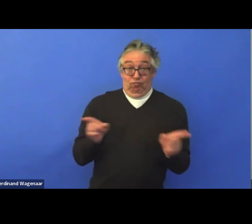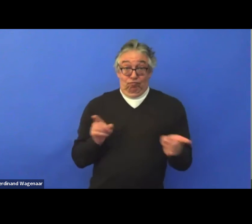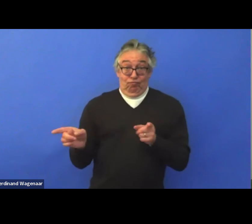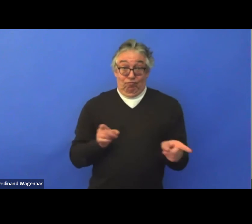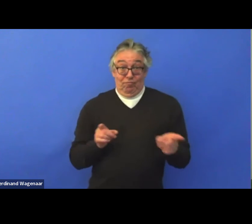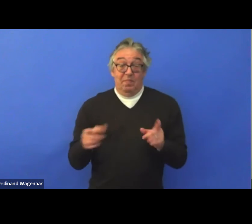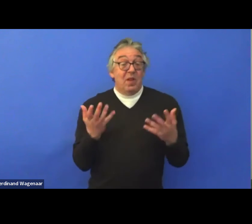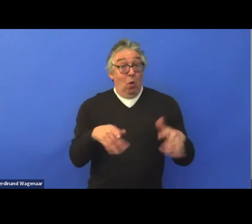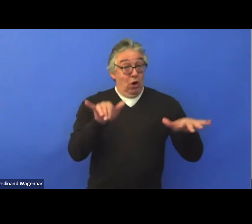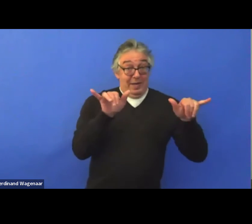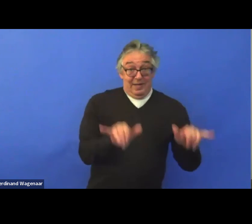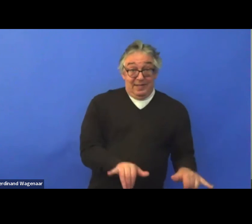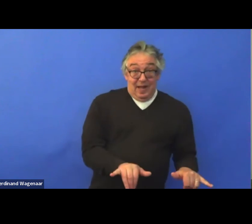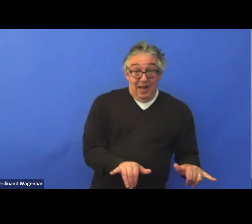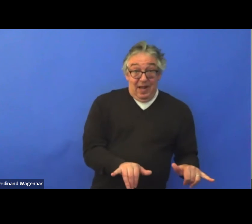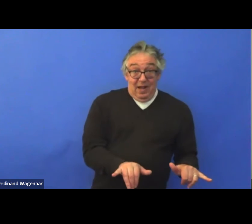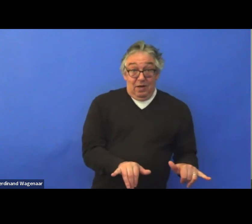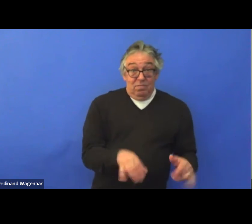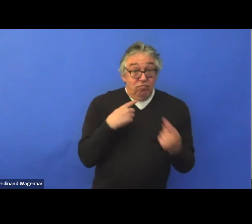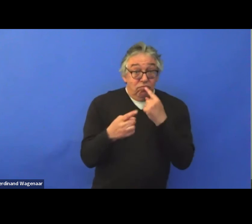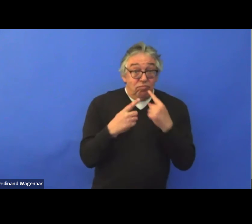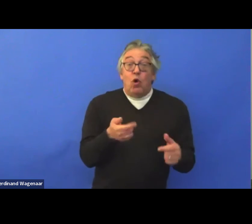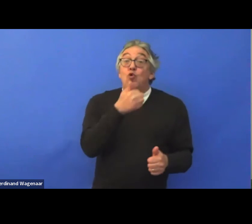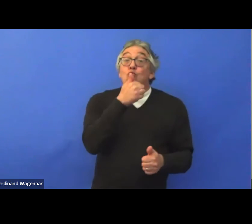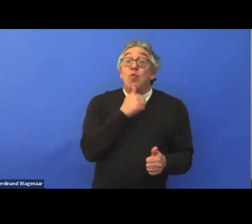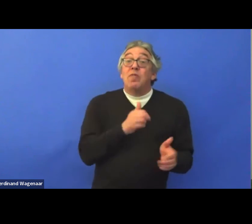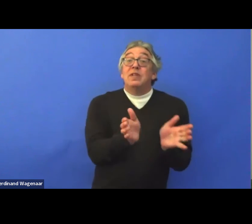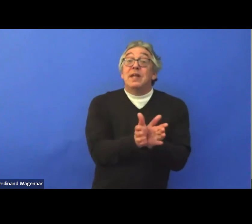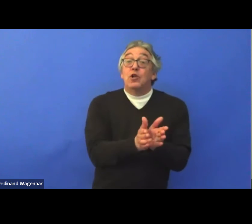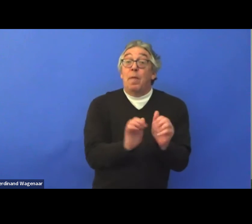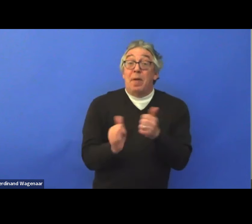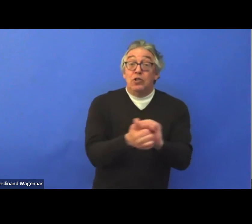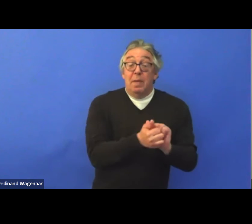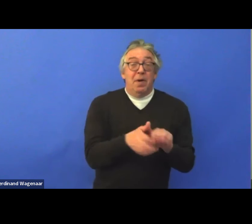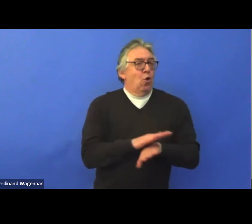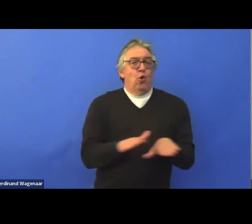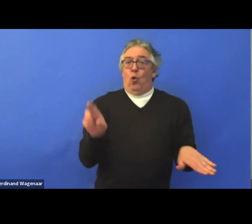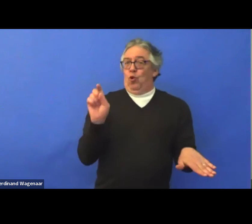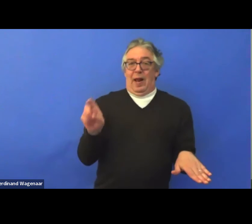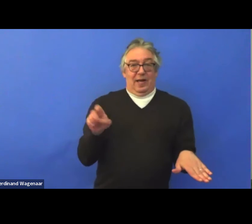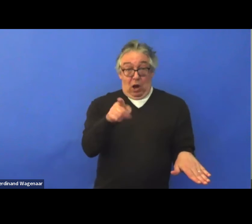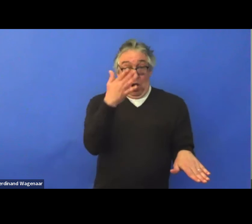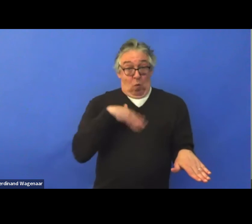If you want to talk about private sector partnerships, stay in the main room, but if you'd like to join Amine